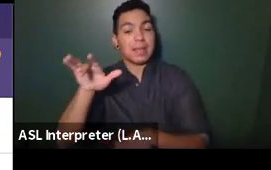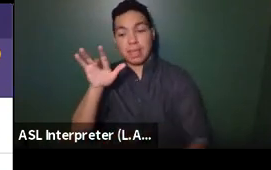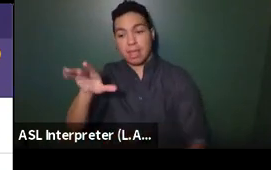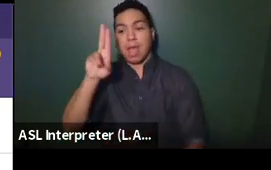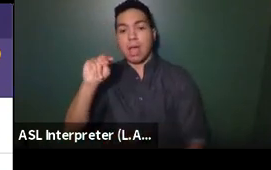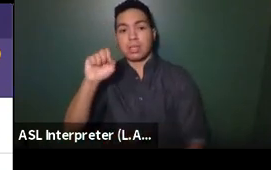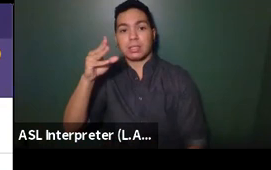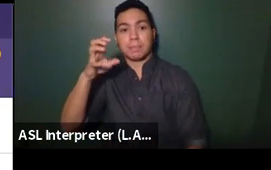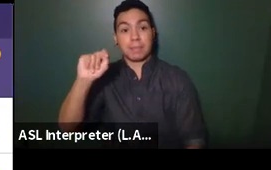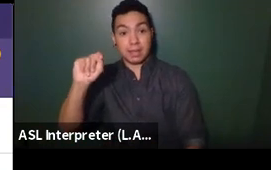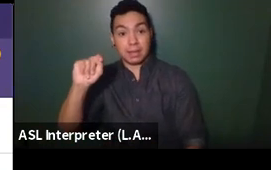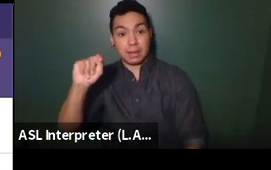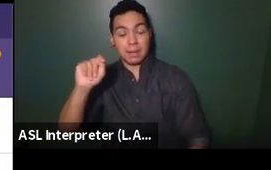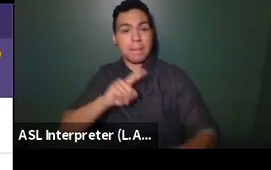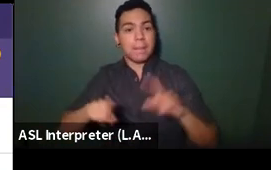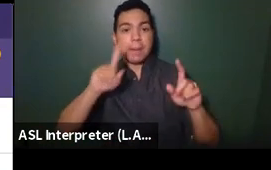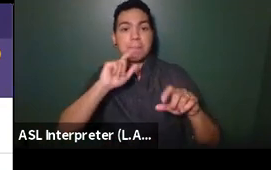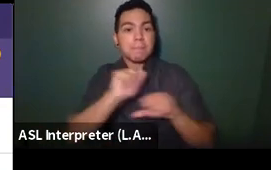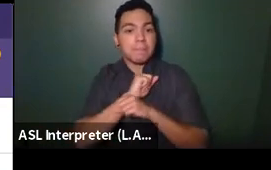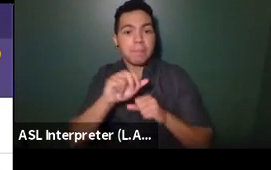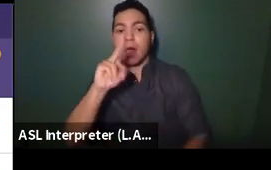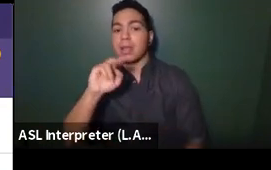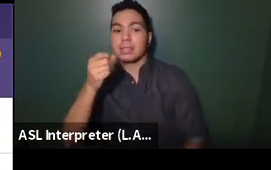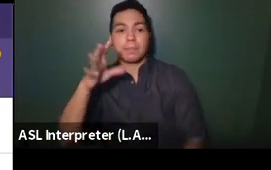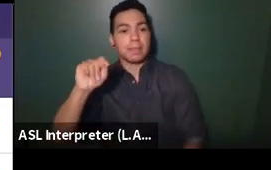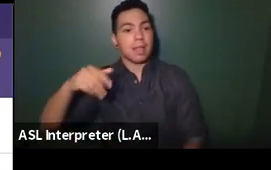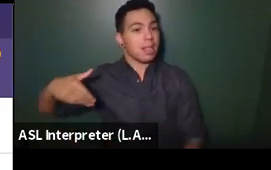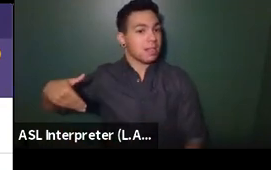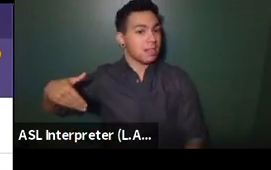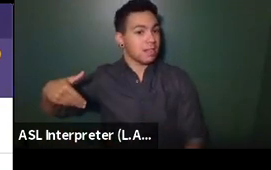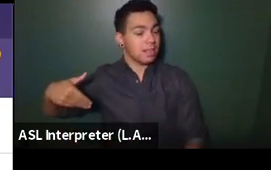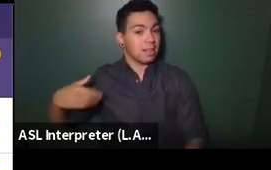Katherine Livick - ESD 112: But they haven't really unsubmitted it yet. So Google needs think about it for a minute.